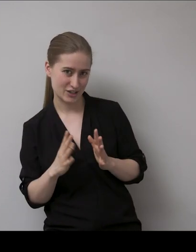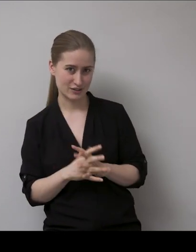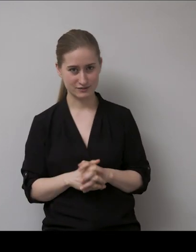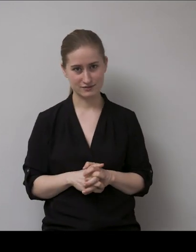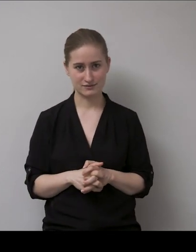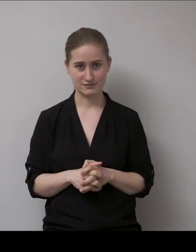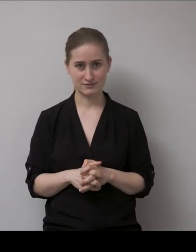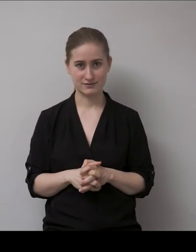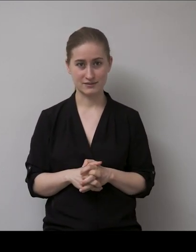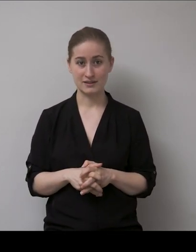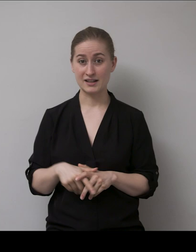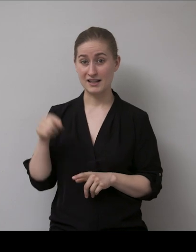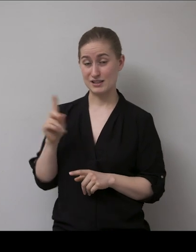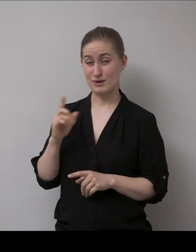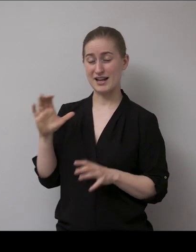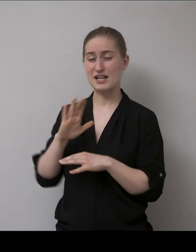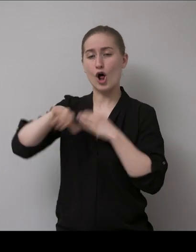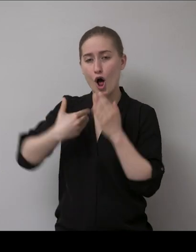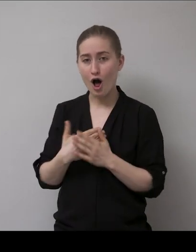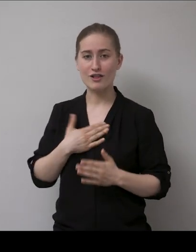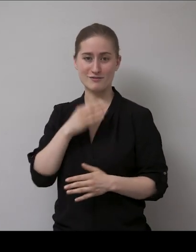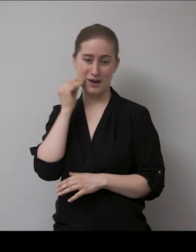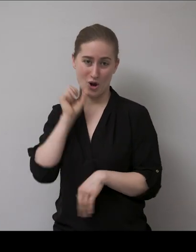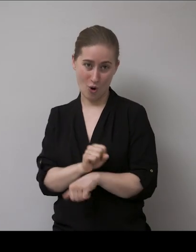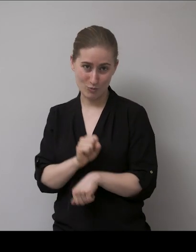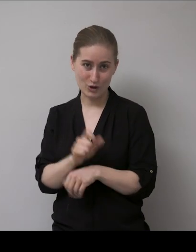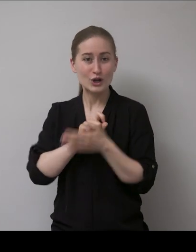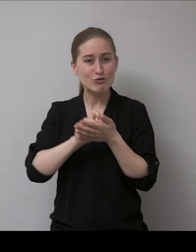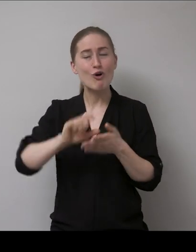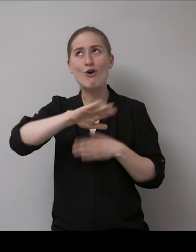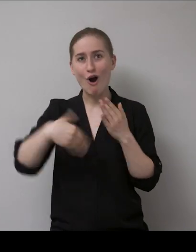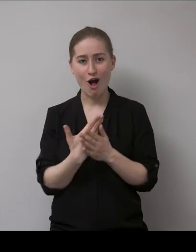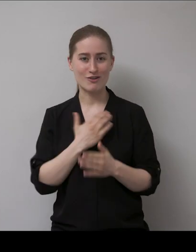This is where I did all my homework, and wrote all my papers.